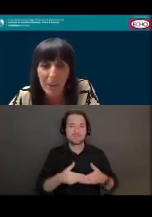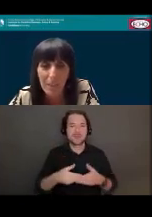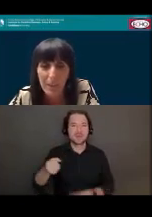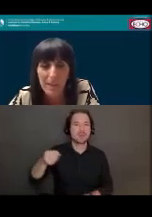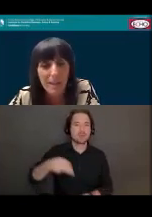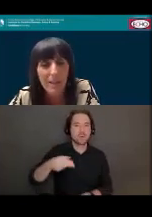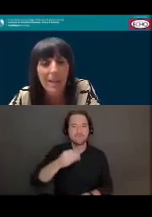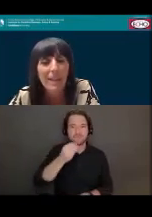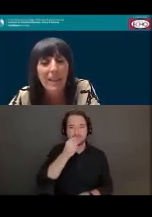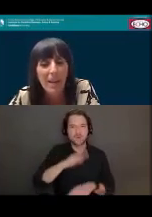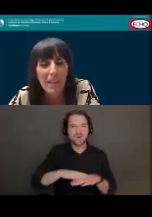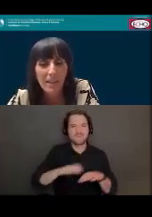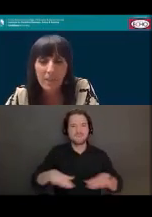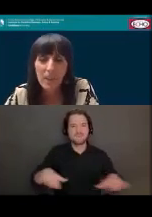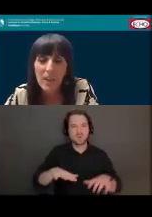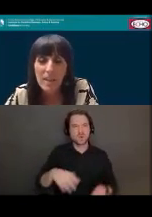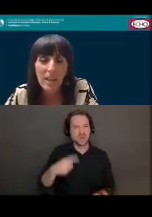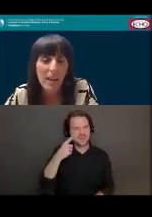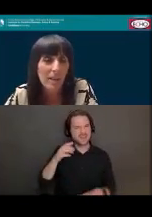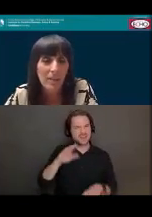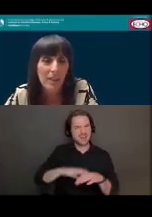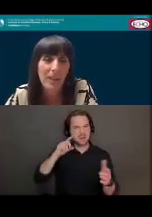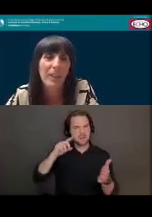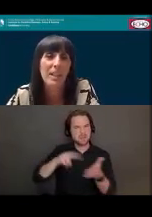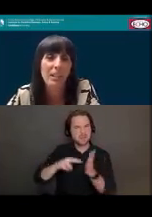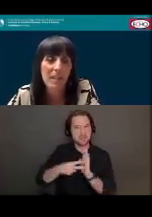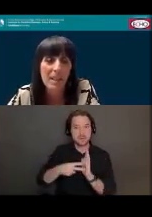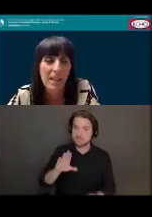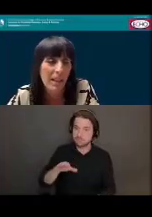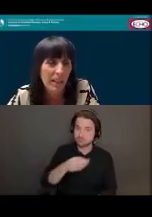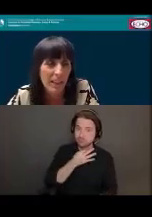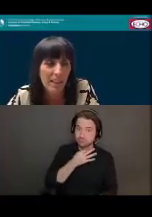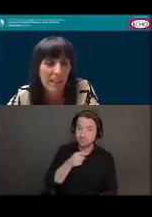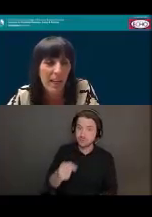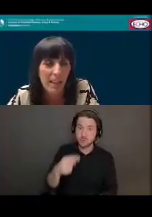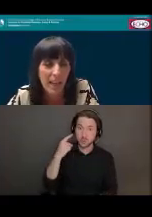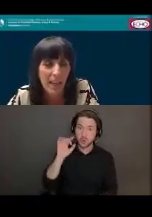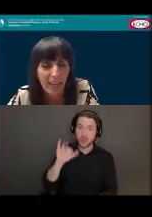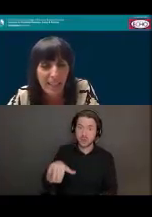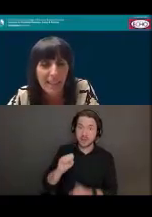purpose. How many of you guys have heard a scenario like that?